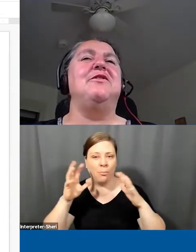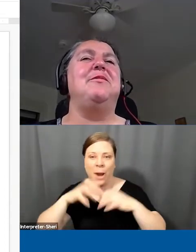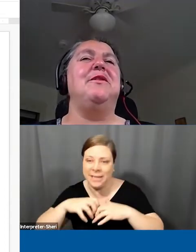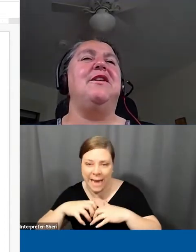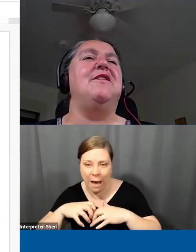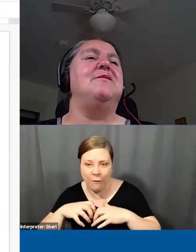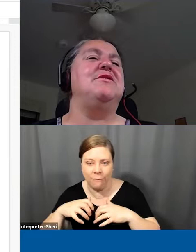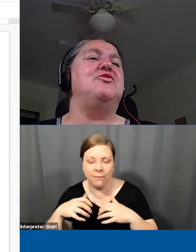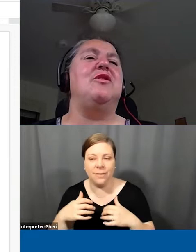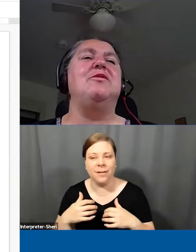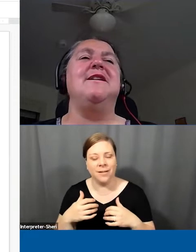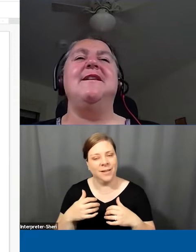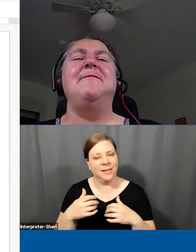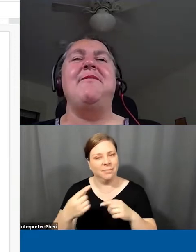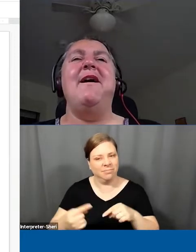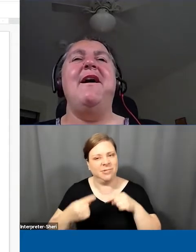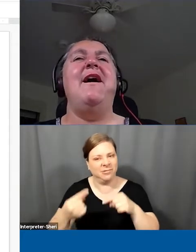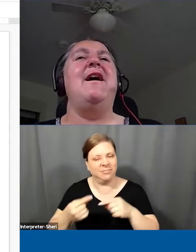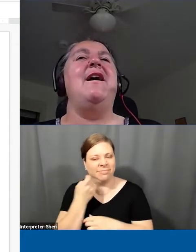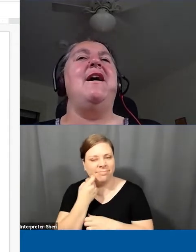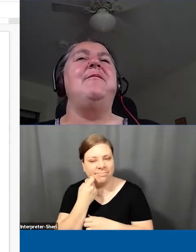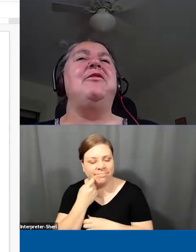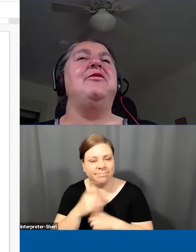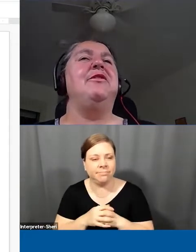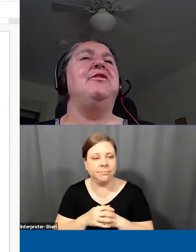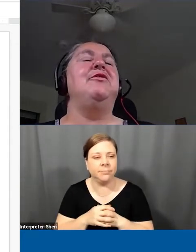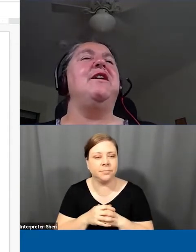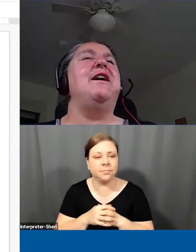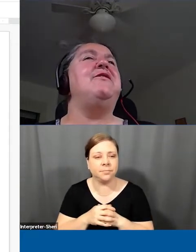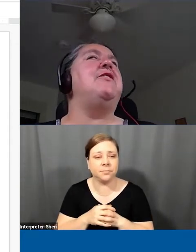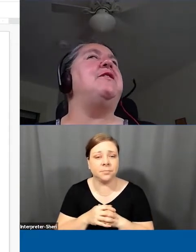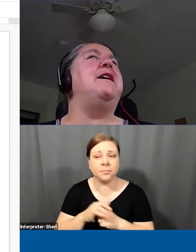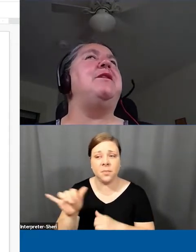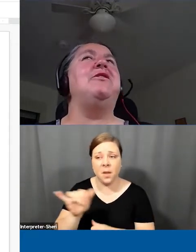'cause it's been causing me some trouble lately. I'm also going to note that I have another name here